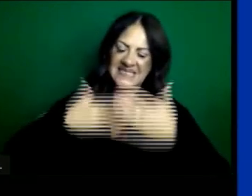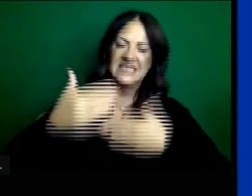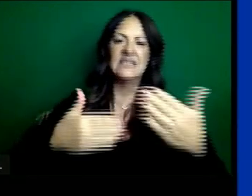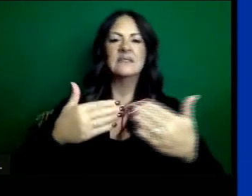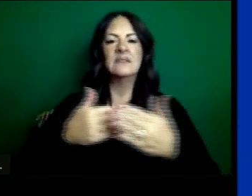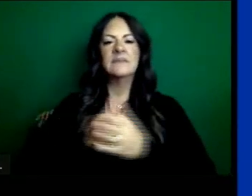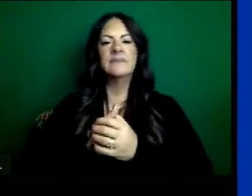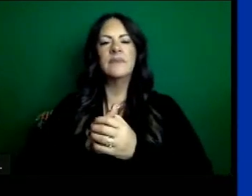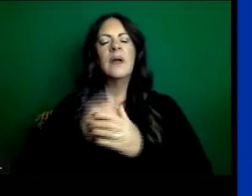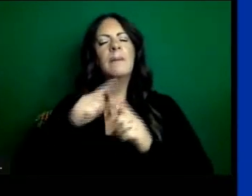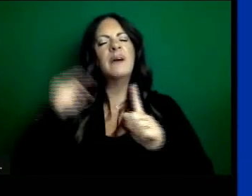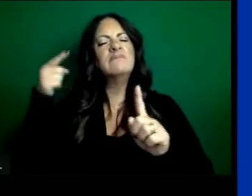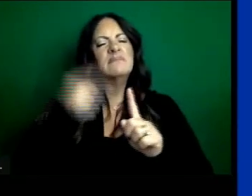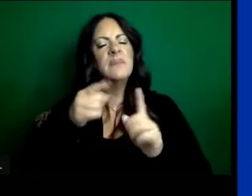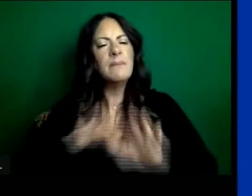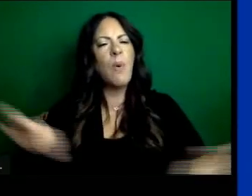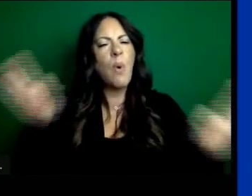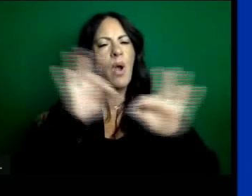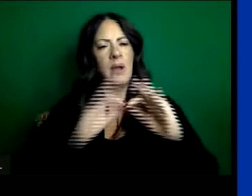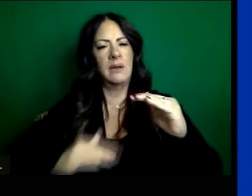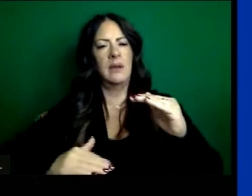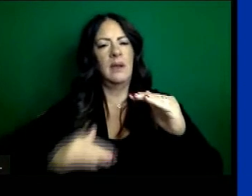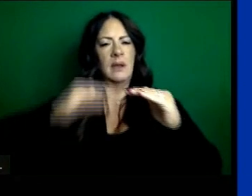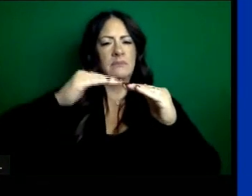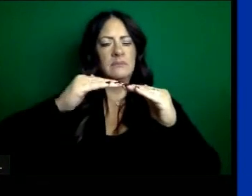THANK SO MANY LEADER WHO HAD A